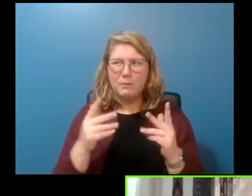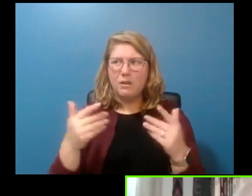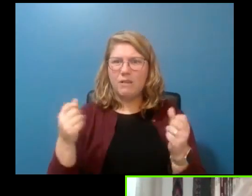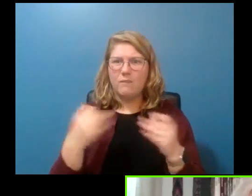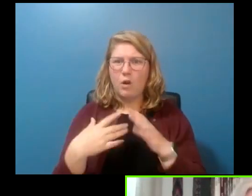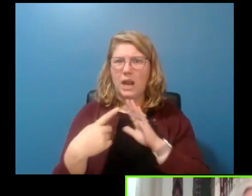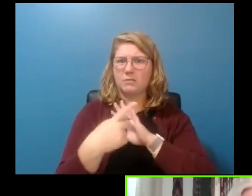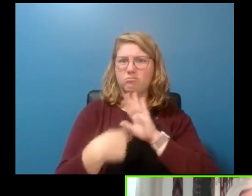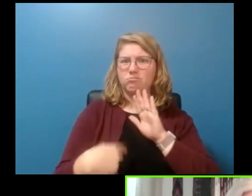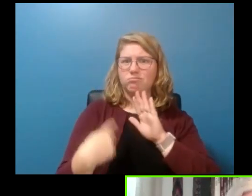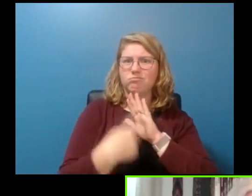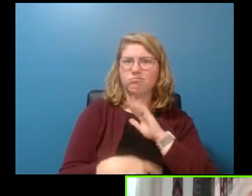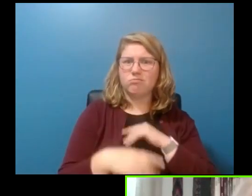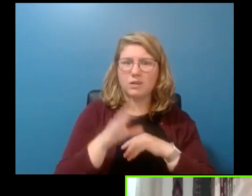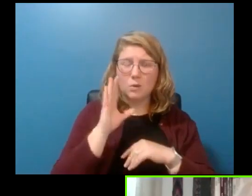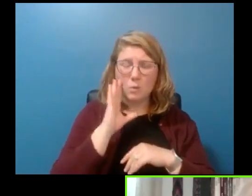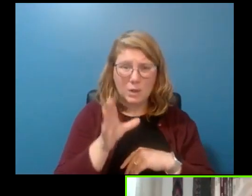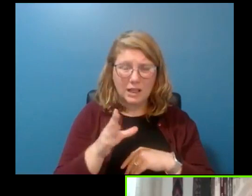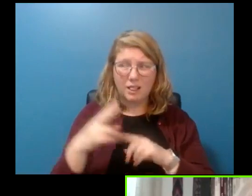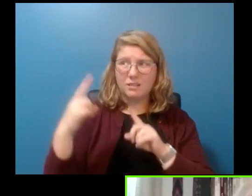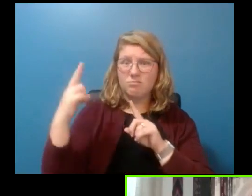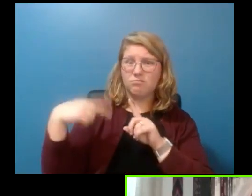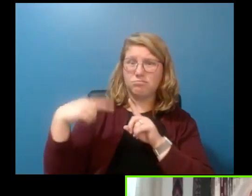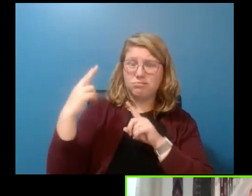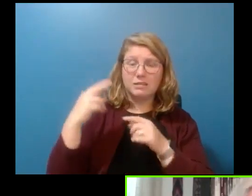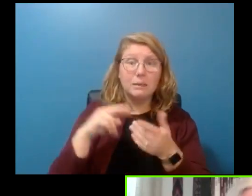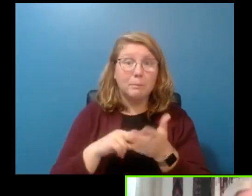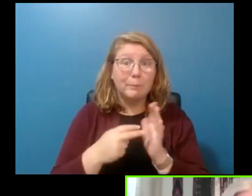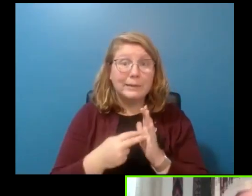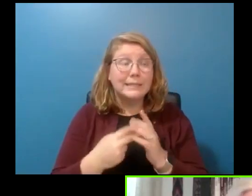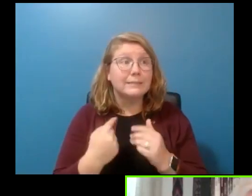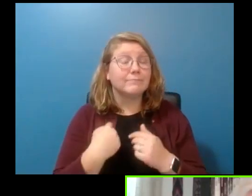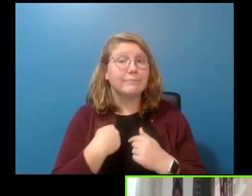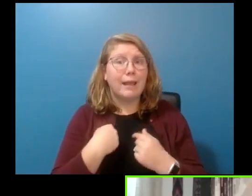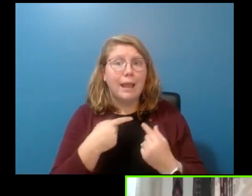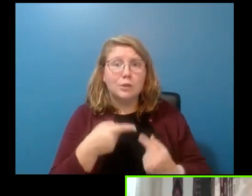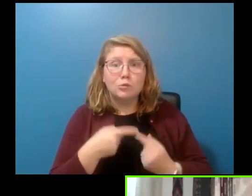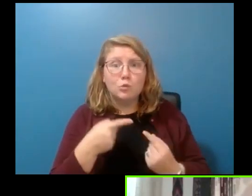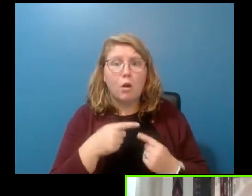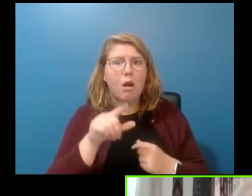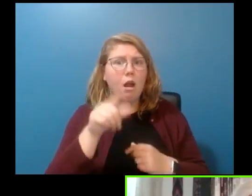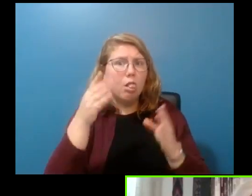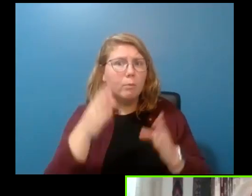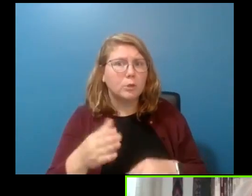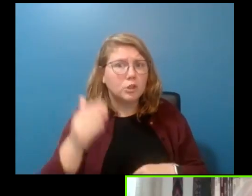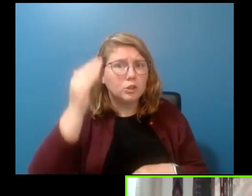hearing voices, having delusional thoughts, those young people wait about 18 months,